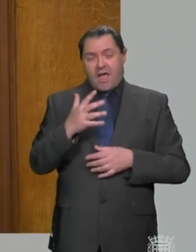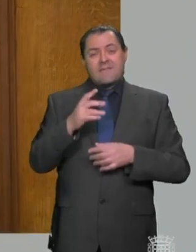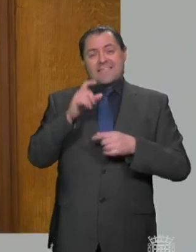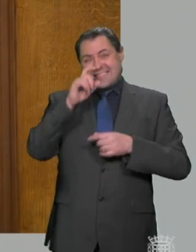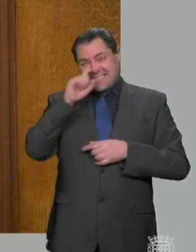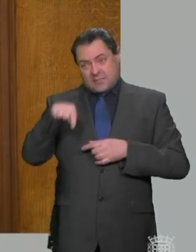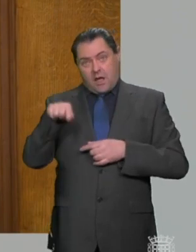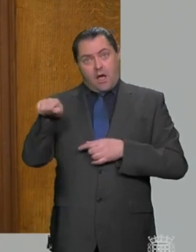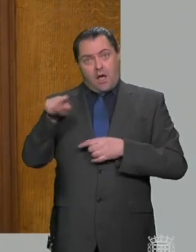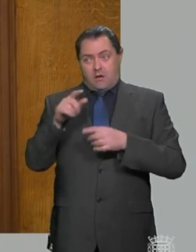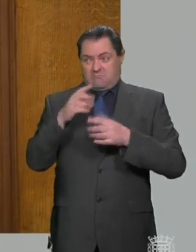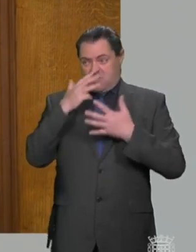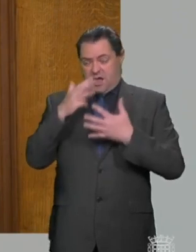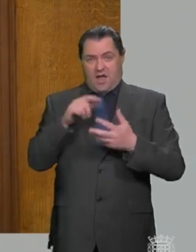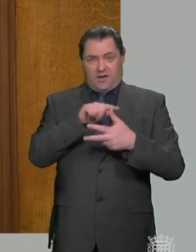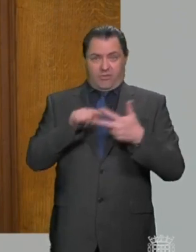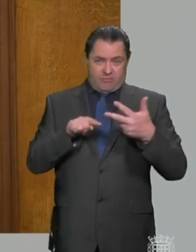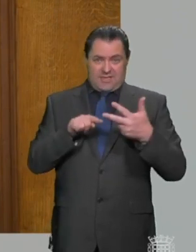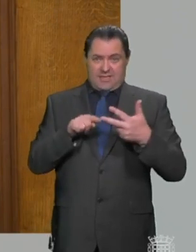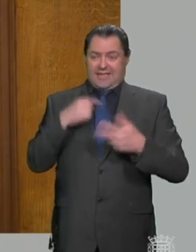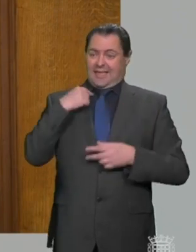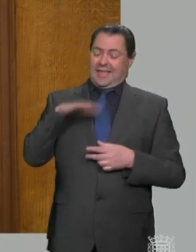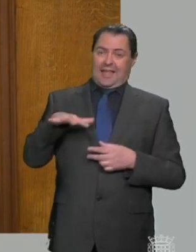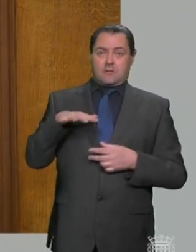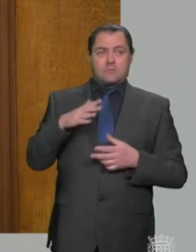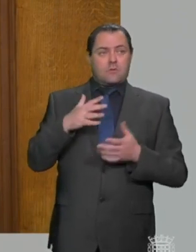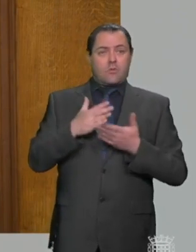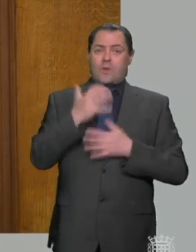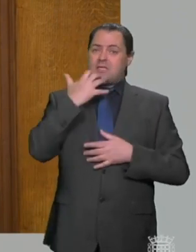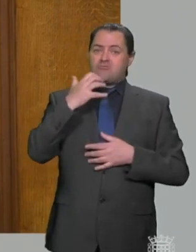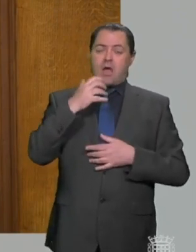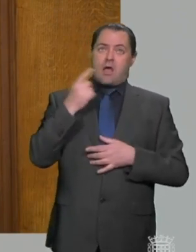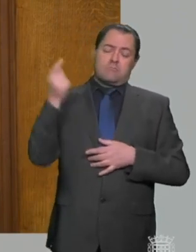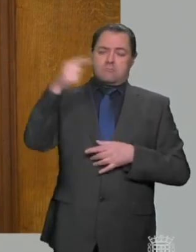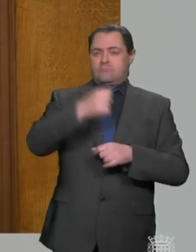three Palestinian children killed in an Israeli air- strike. The Israeli military murdered 63